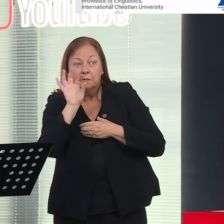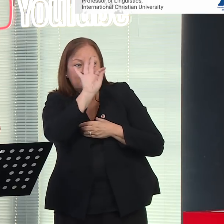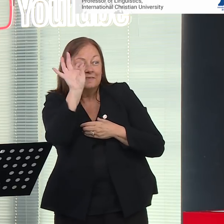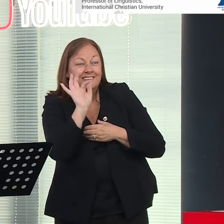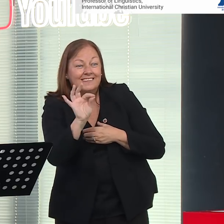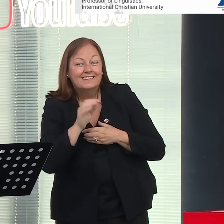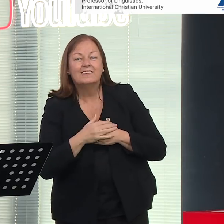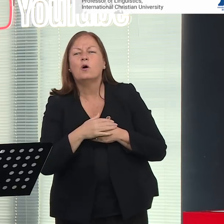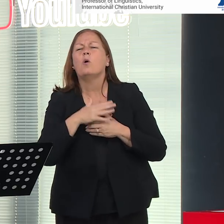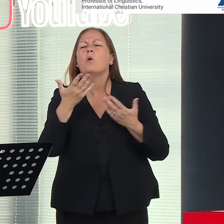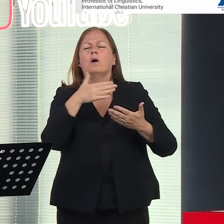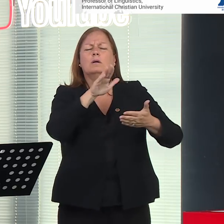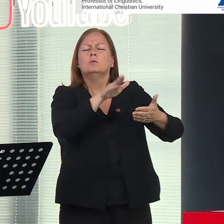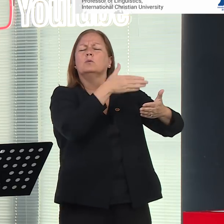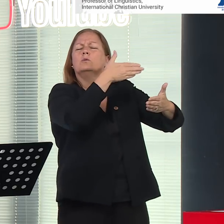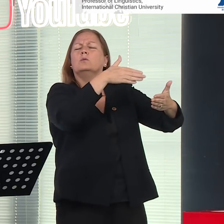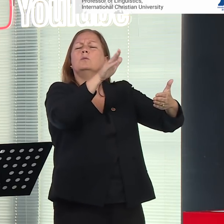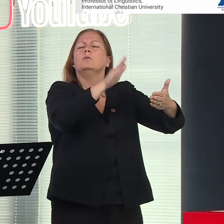some kind of community? Five, culture.